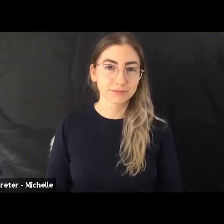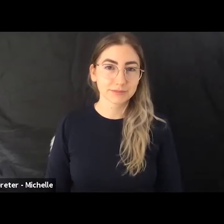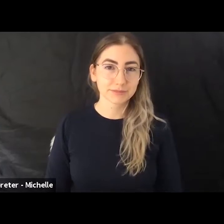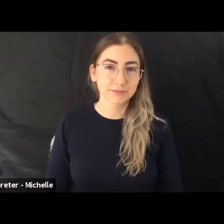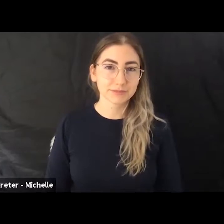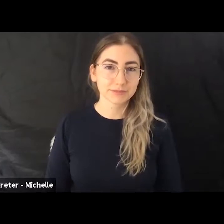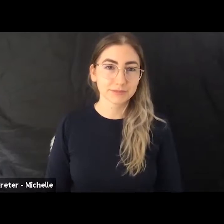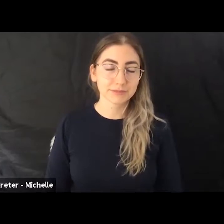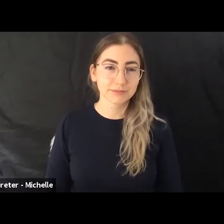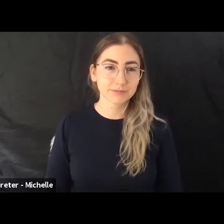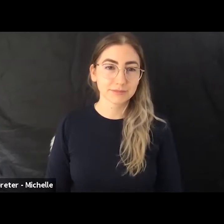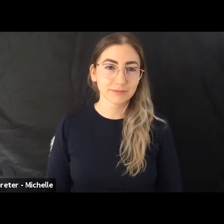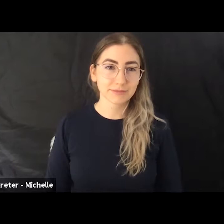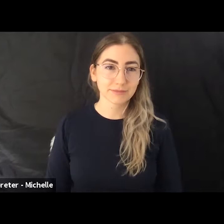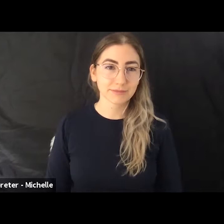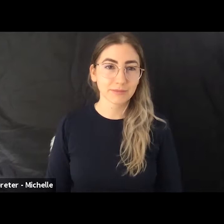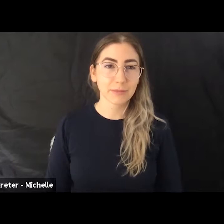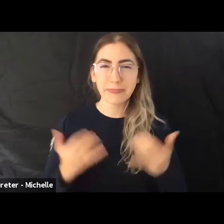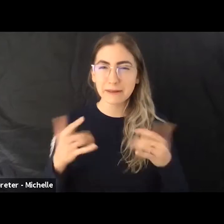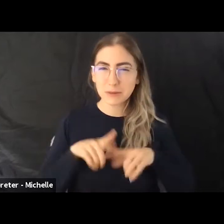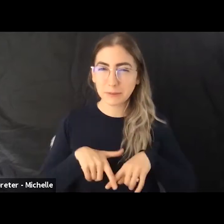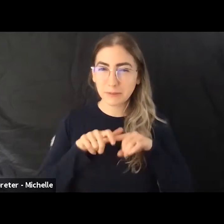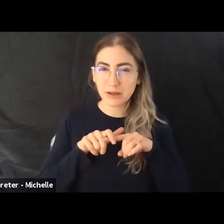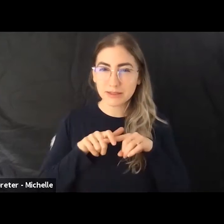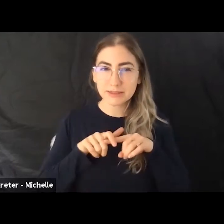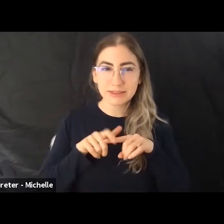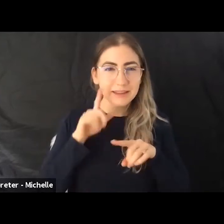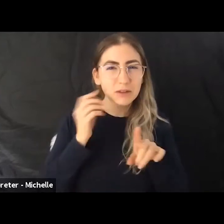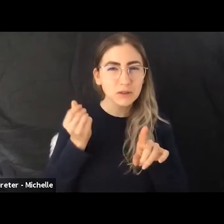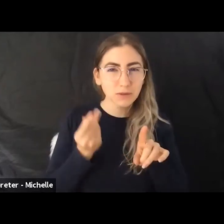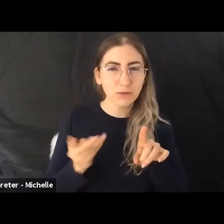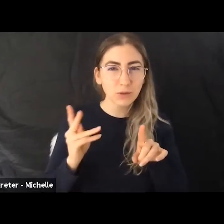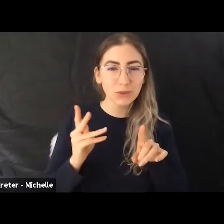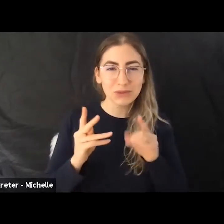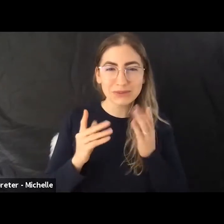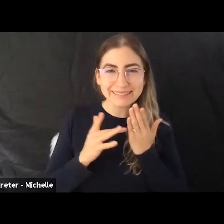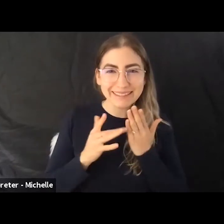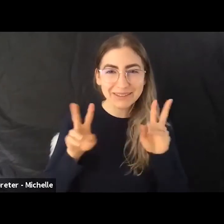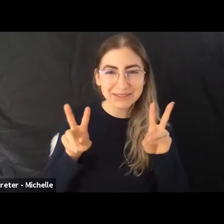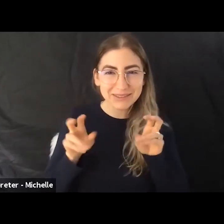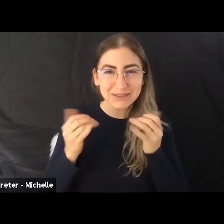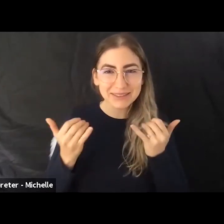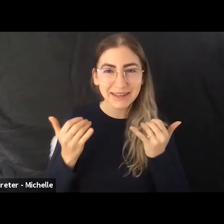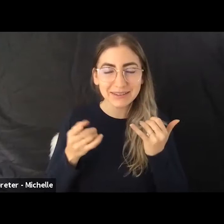I'M JUST GOING TO PAUSE FOR A MOMENT. I'M JUST GOING TO PAUSE FOR A MOMENT. I THINK THERE ARE A COUPLE I THINK THERE ARE A COUPLE OF TECHNICAL ISSUES IN THE CHAT. OF TECHNICAL ISSUES IN THE CHAT.